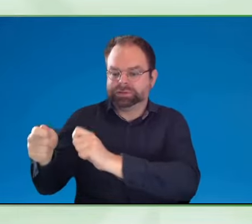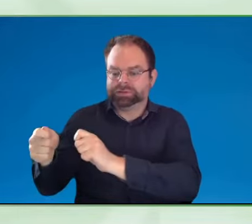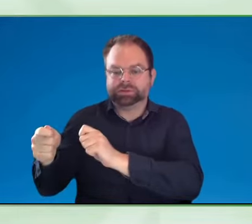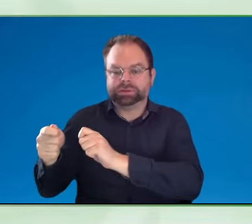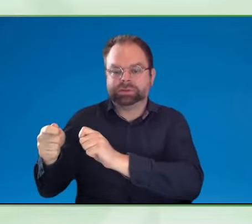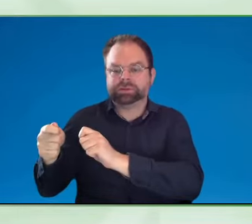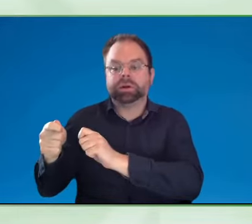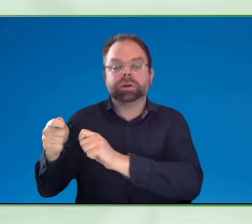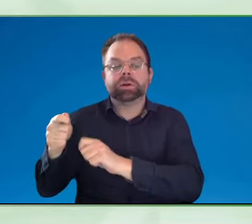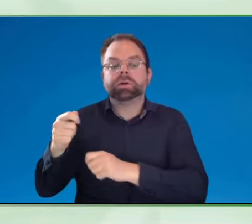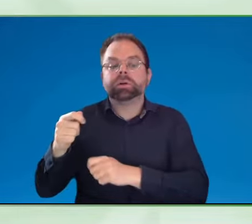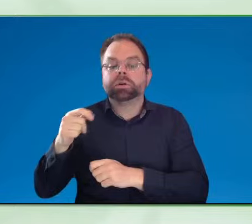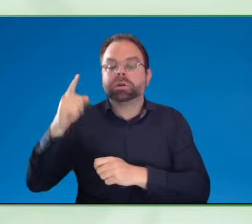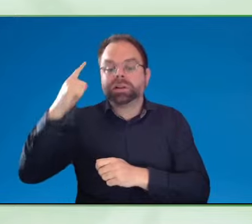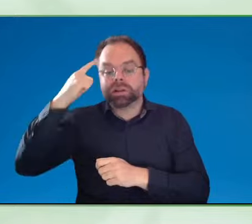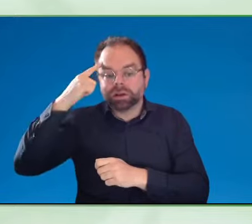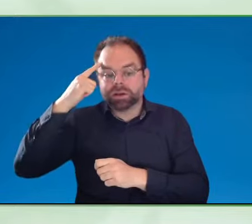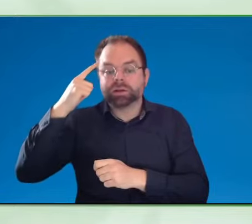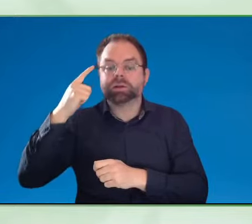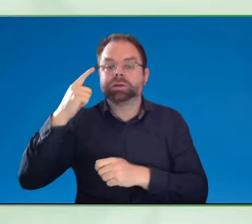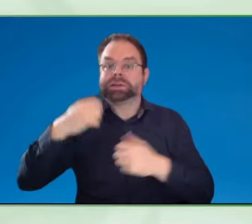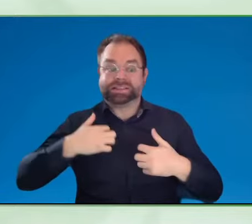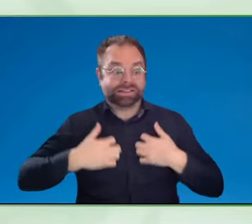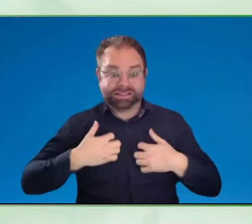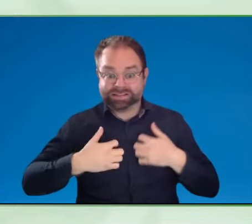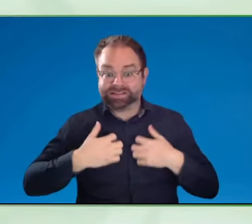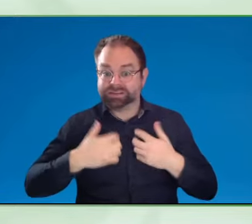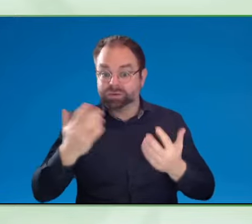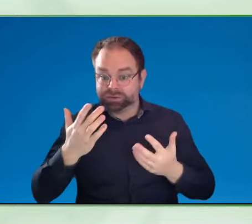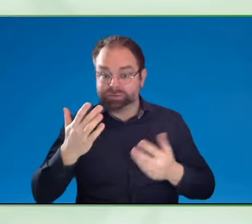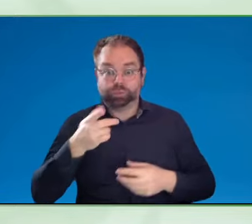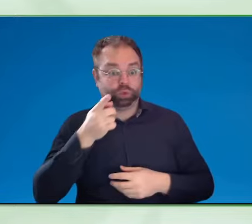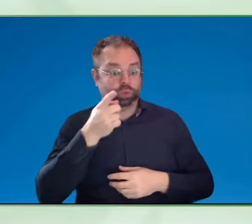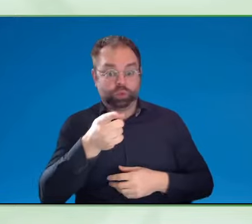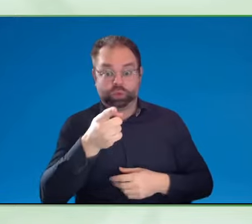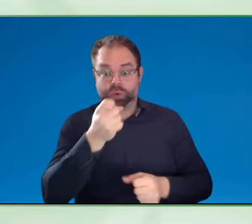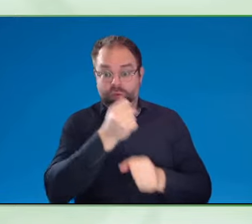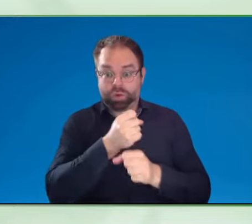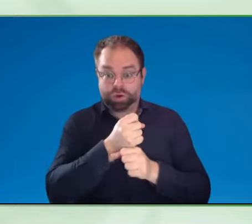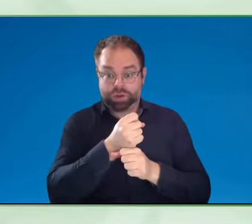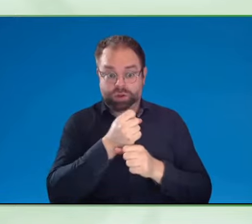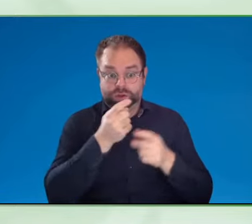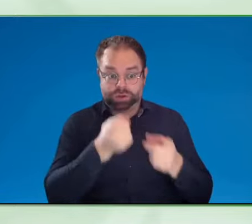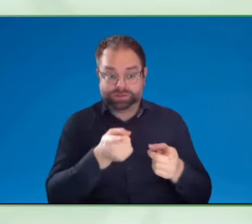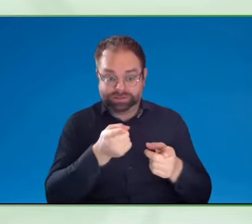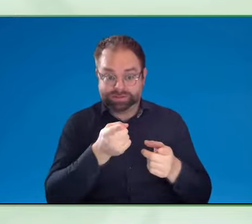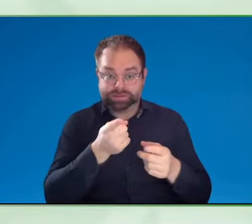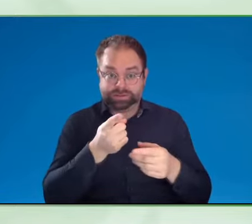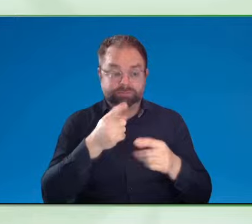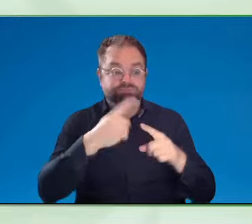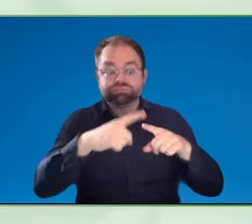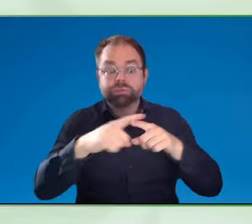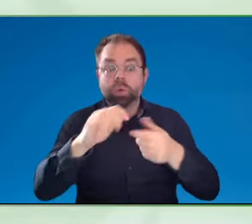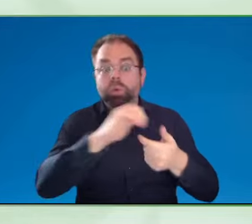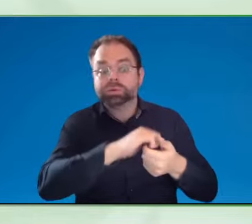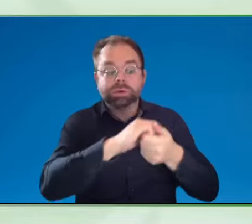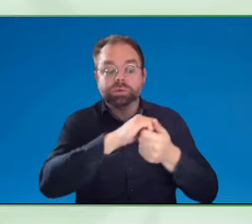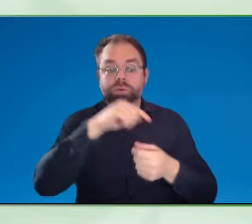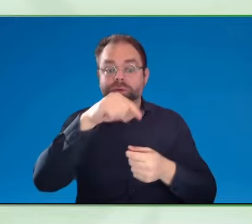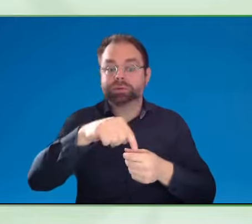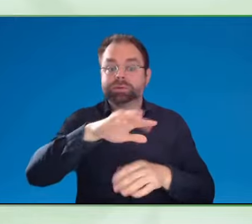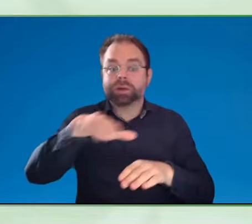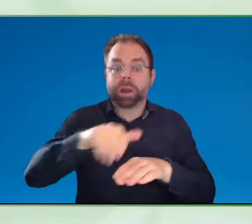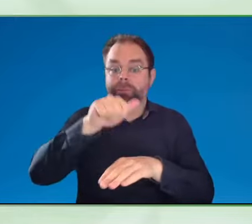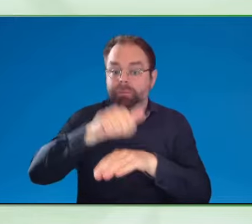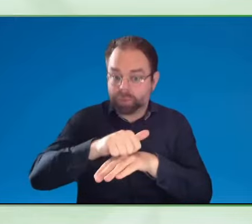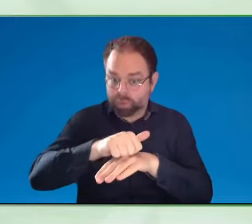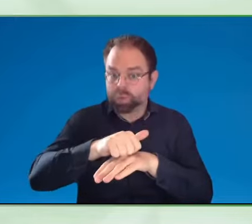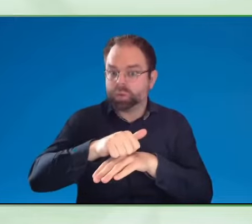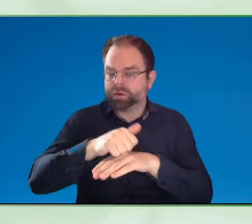I am hopeful that this journey sees more spaces in Singapore being accessible.